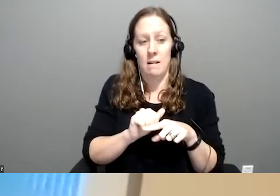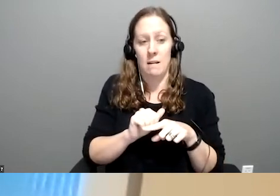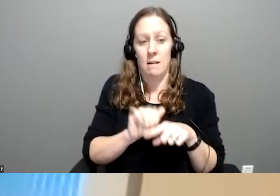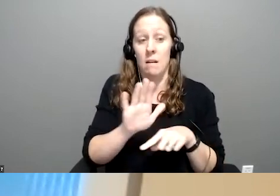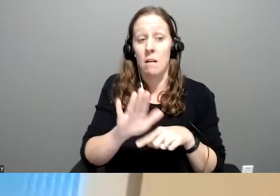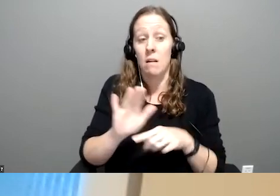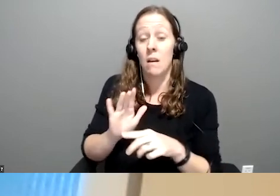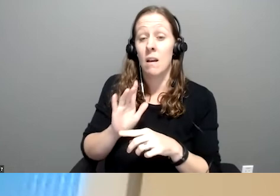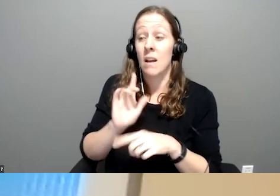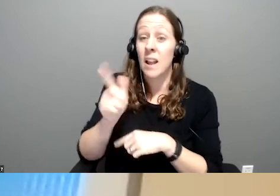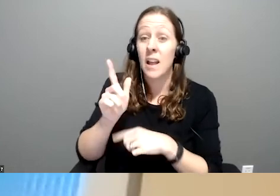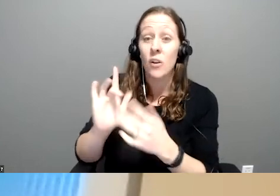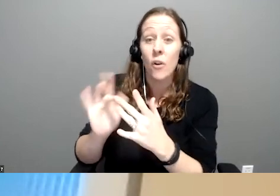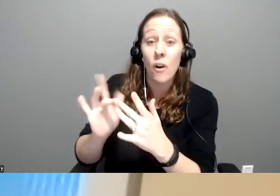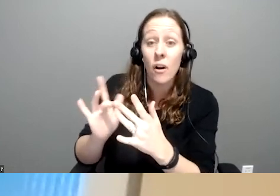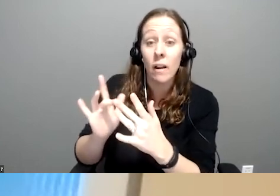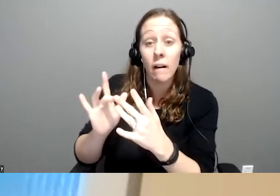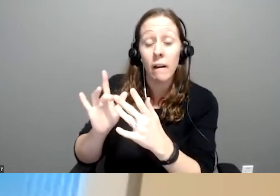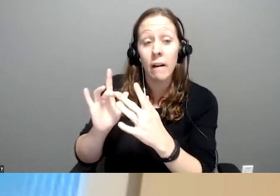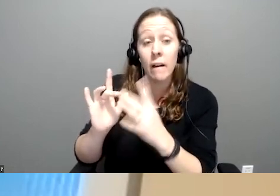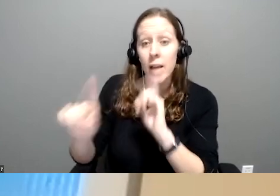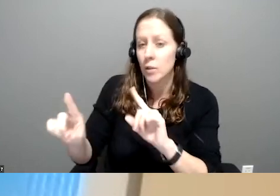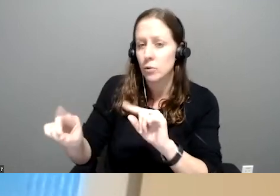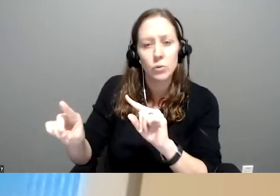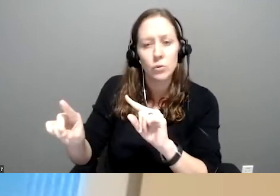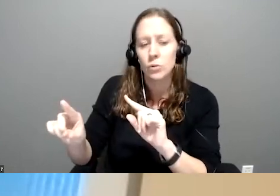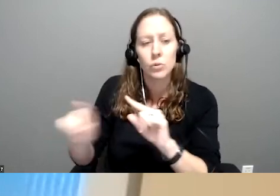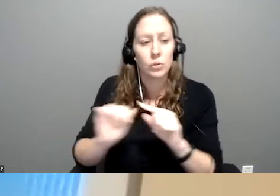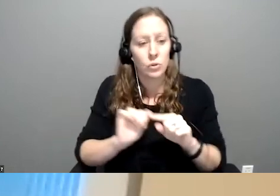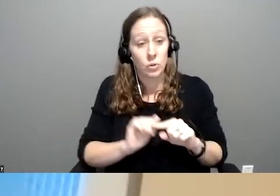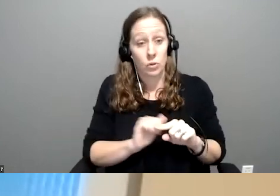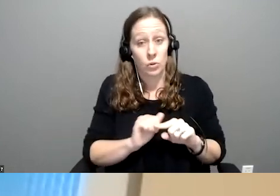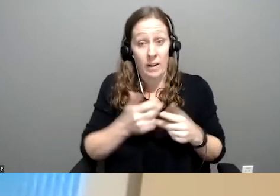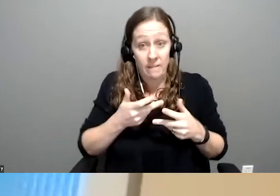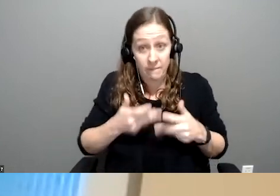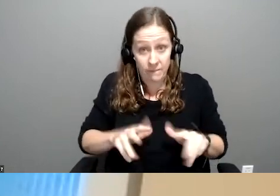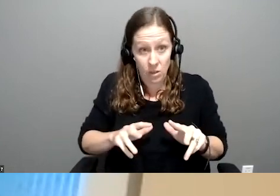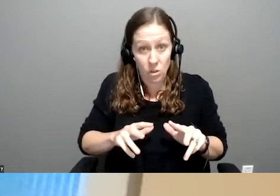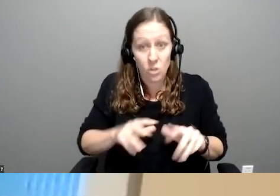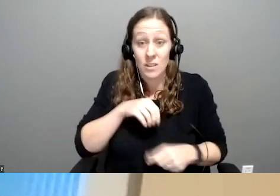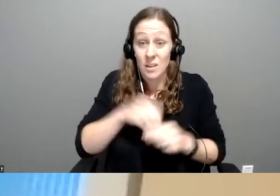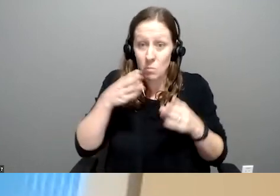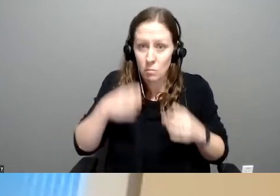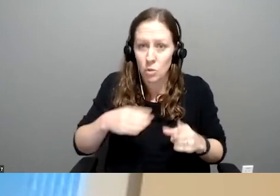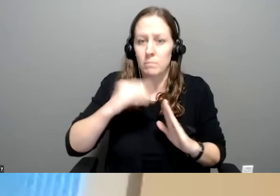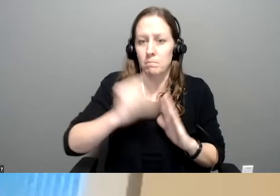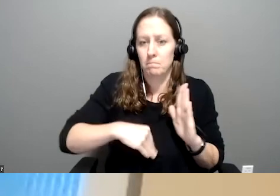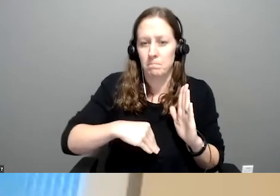of surveys, everything was completed after the training in person. And I found that really led